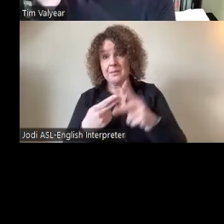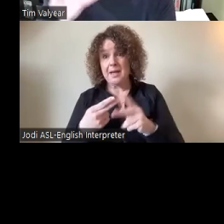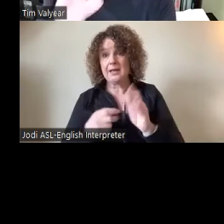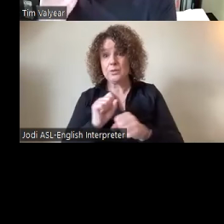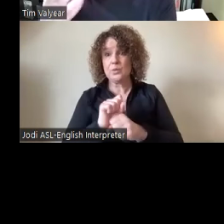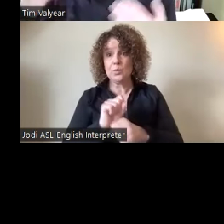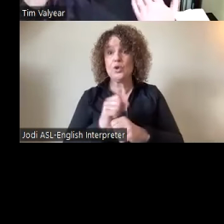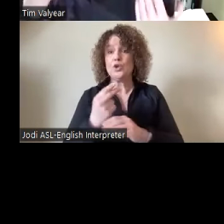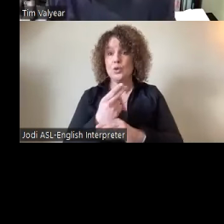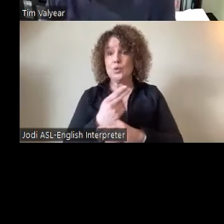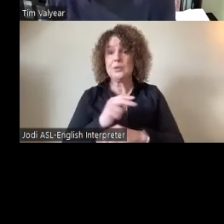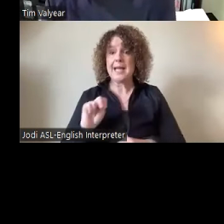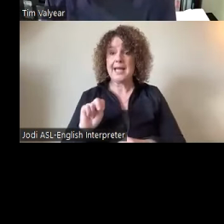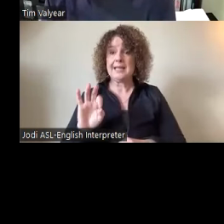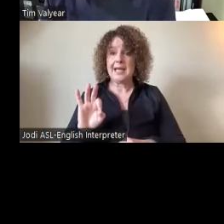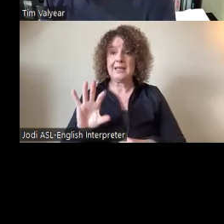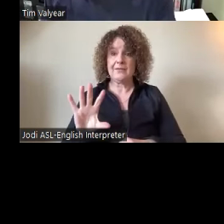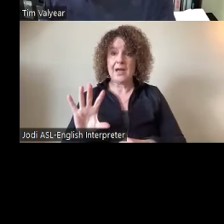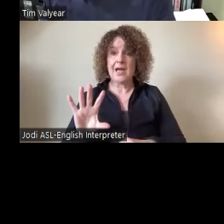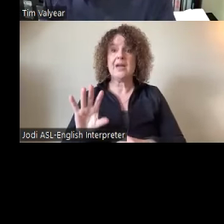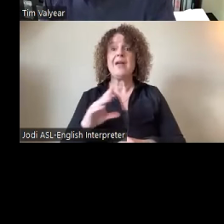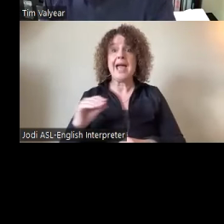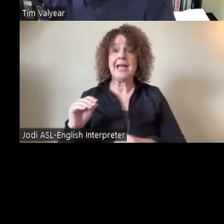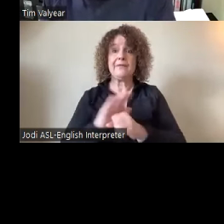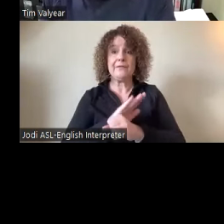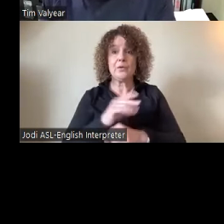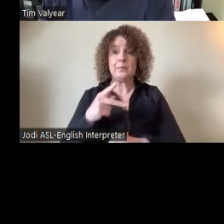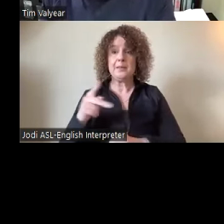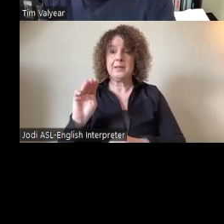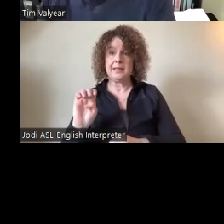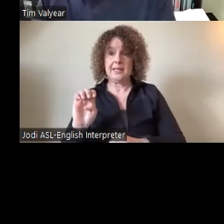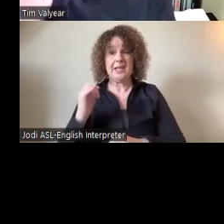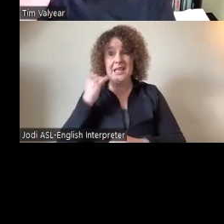we have nobody and they are minimally symptomatic on day